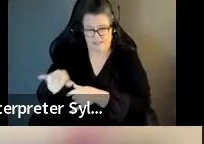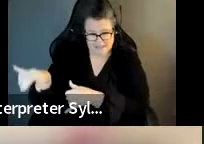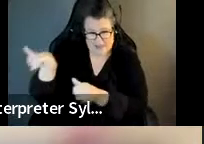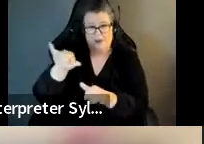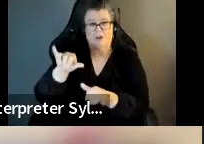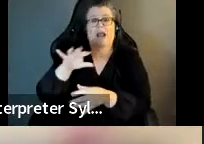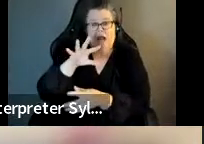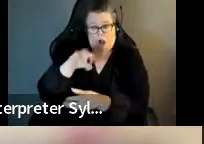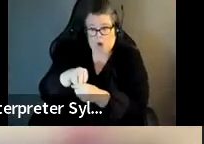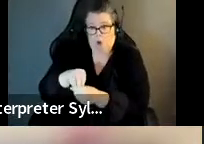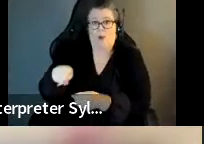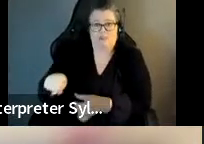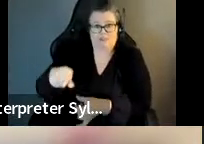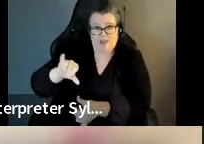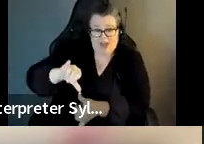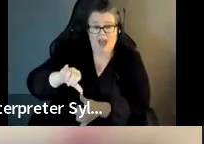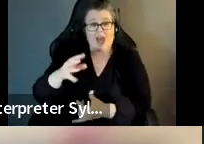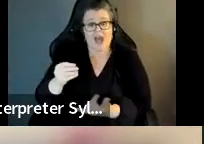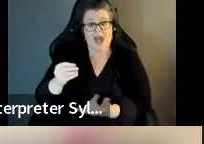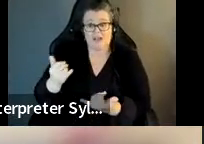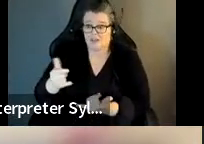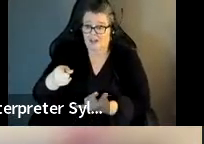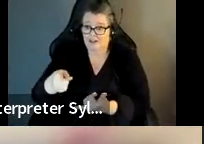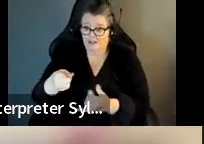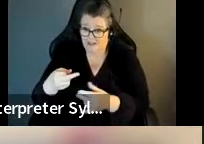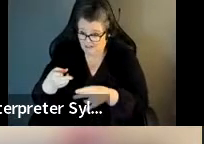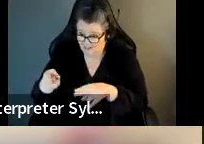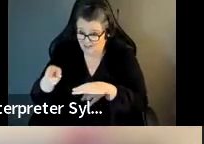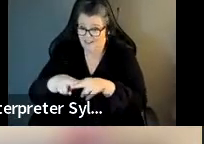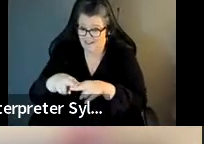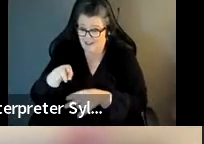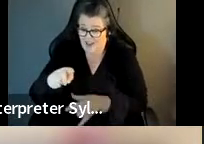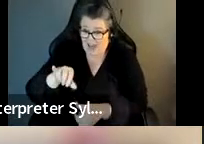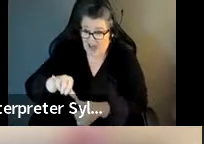To date, meeting the current standard has increased cost depending on the product from